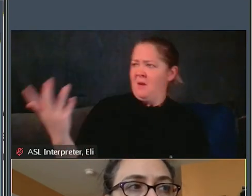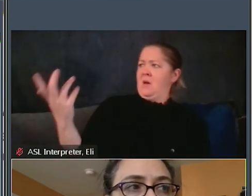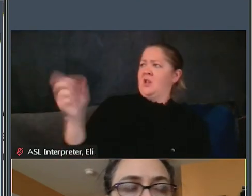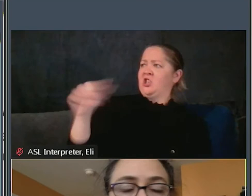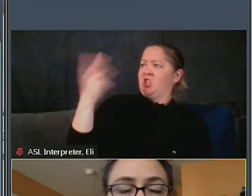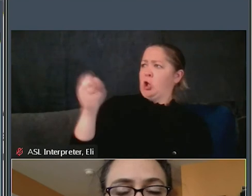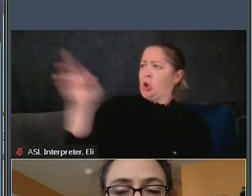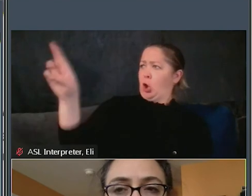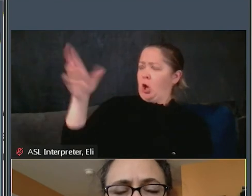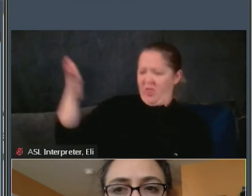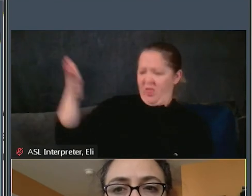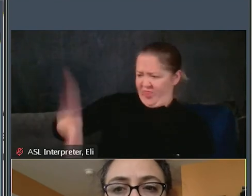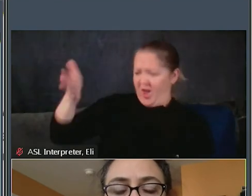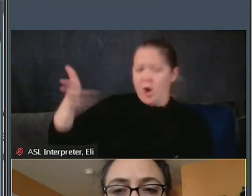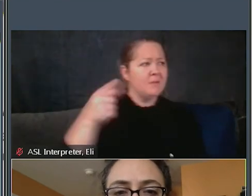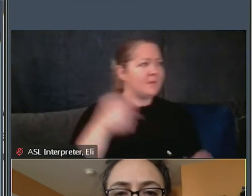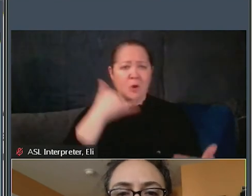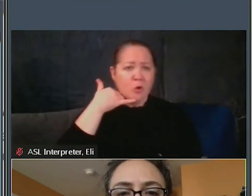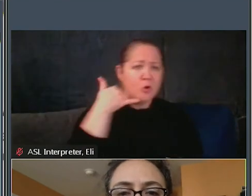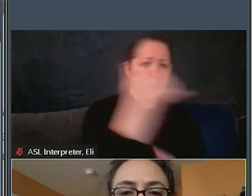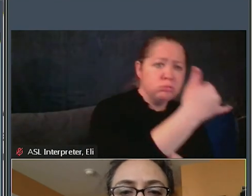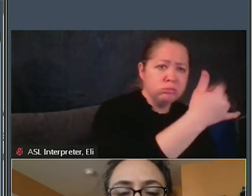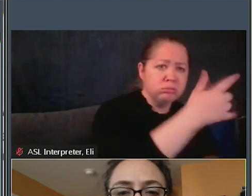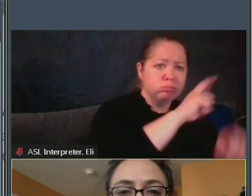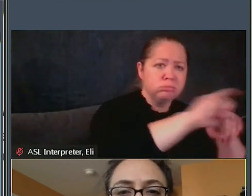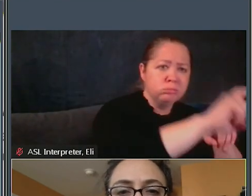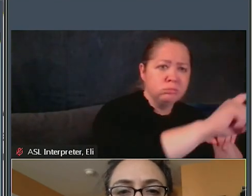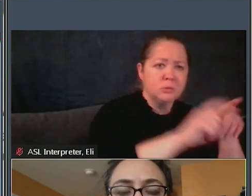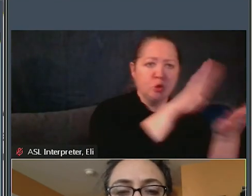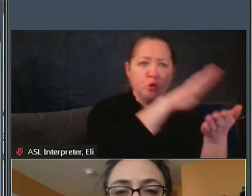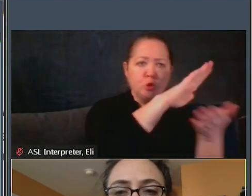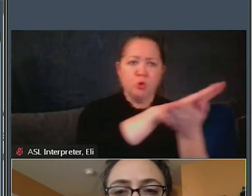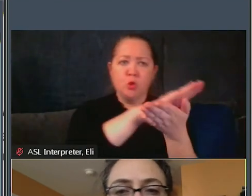But there's this disconnect between what's going on around the shelter and, and,